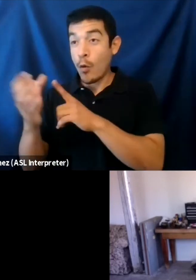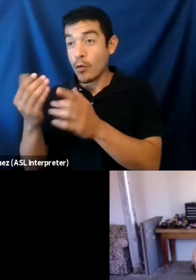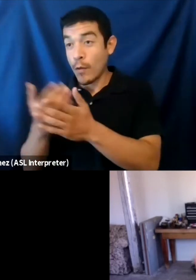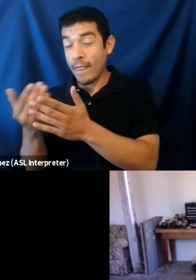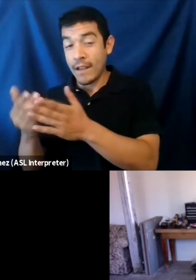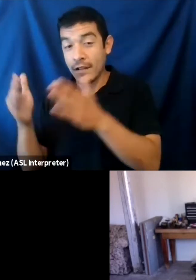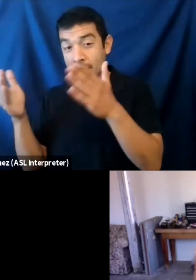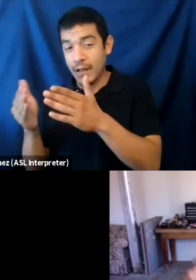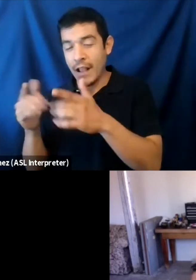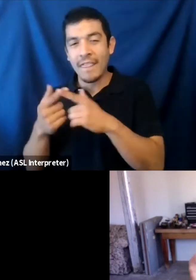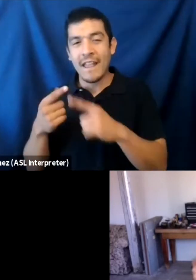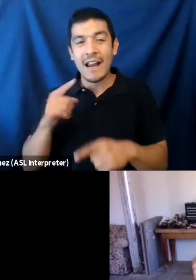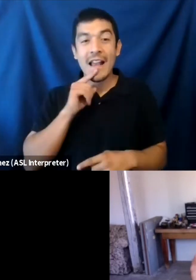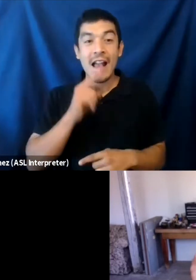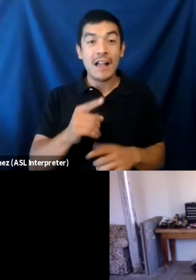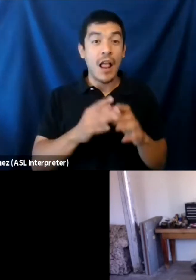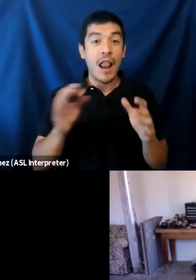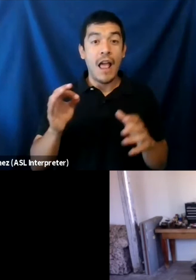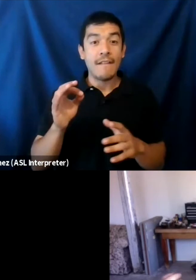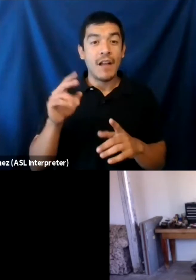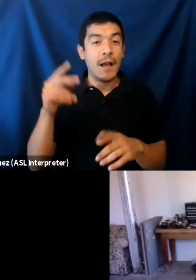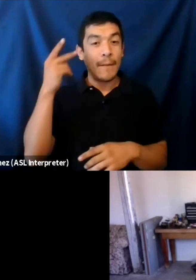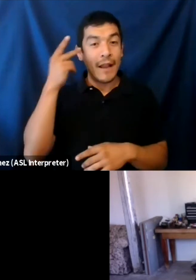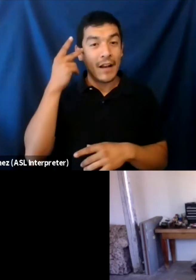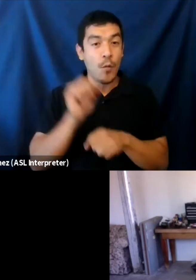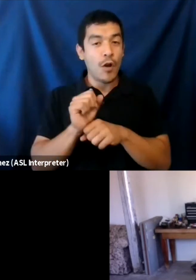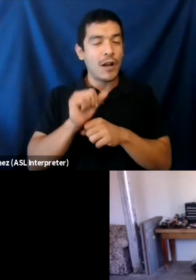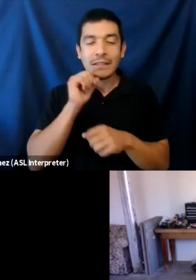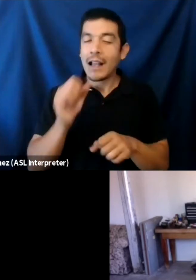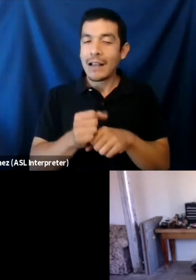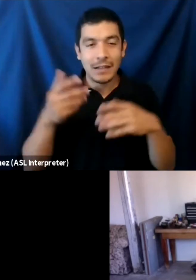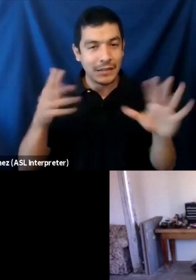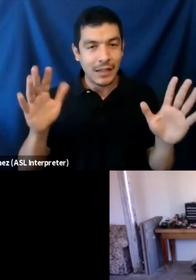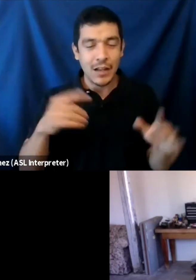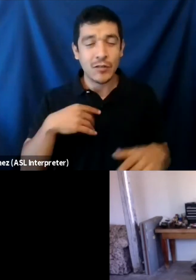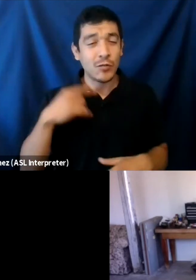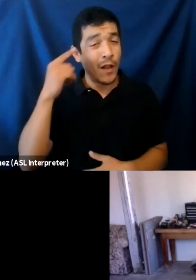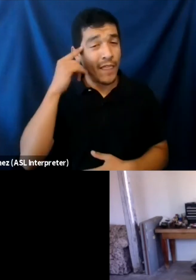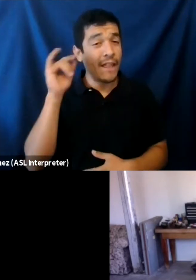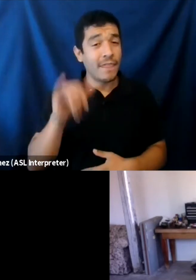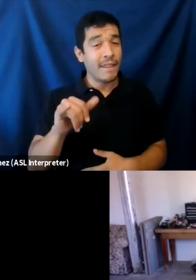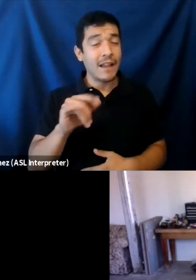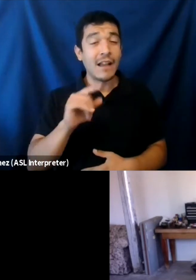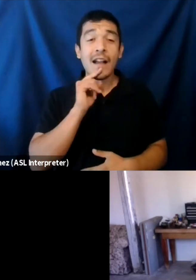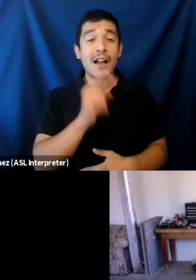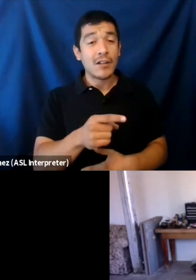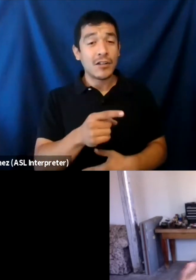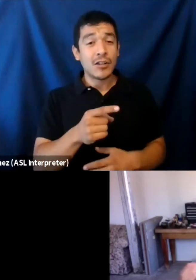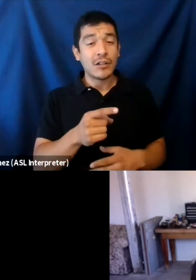then actually a lot of the political act work isn't getting done. So I think that actually freeing that up